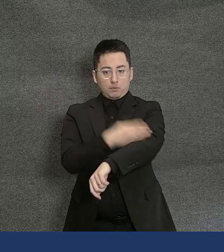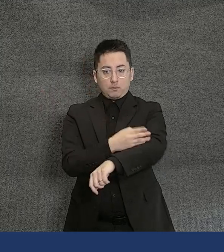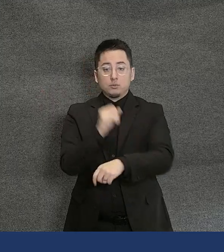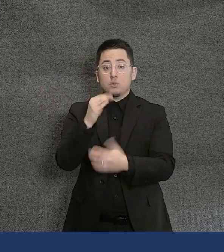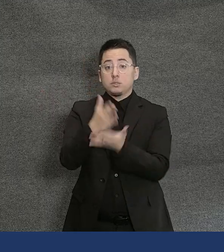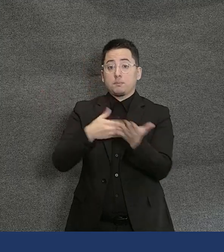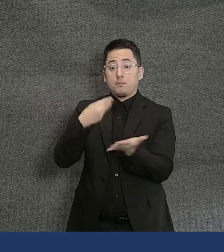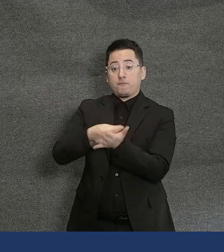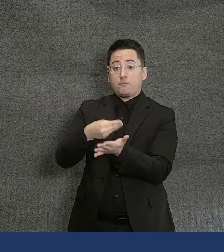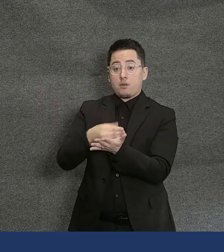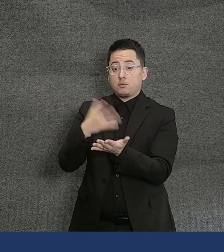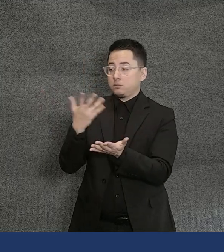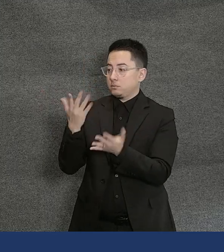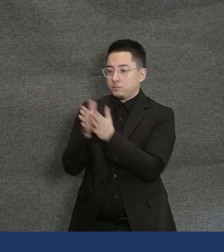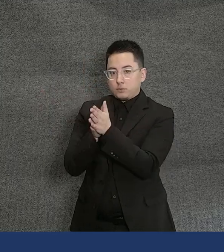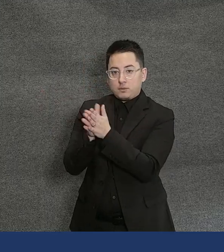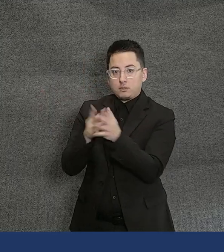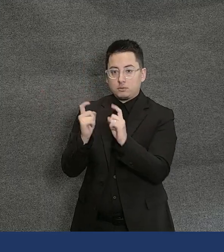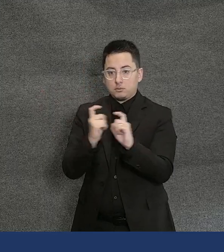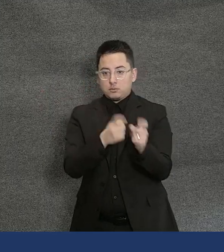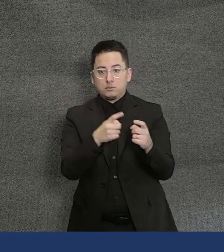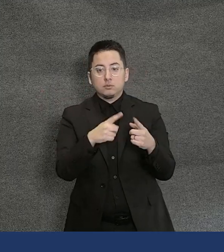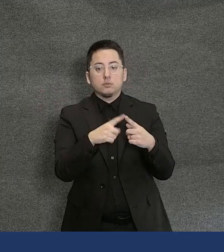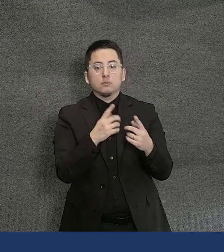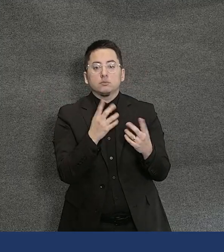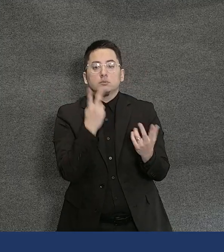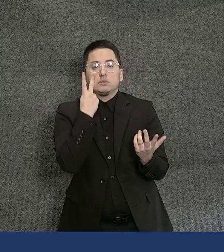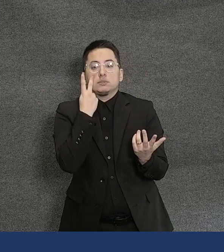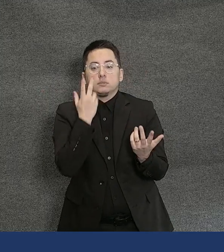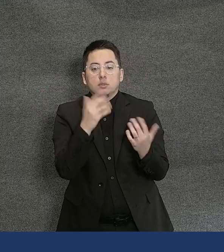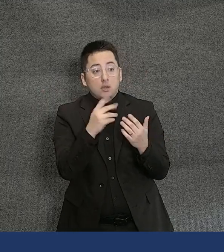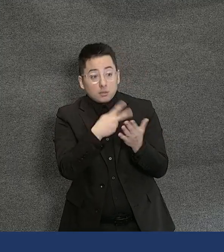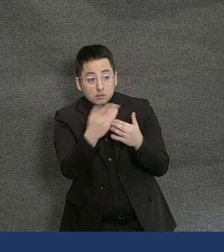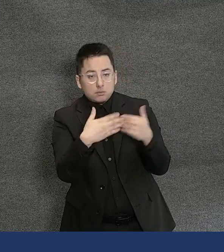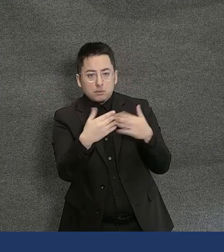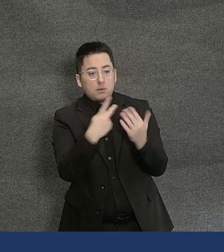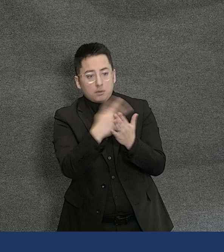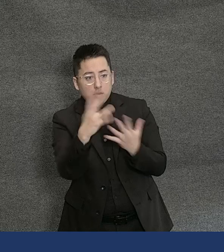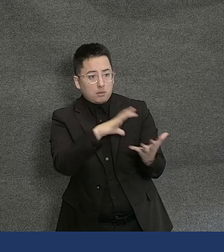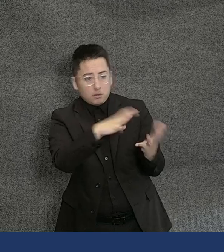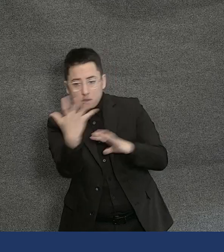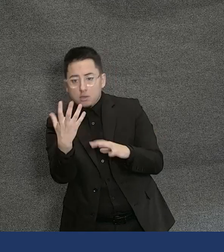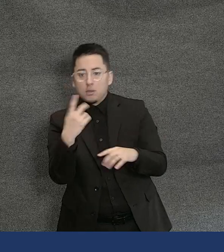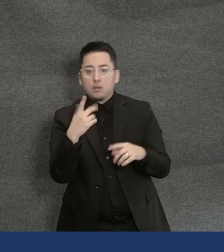were being provided regardless of the standard of care and some of the financial incentives in terms of sanctions